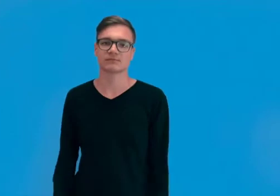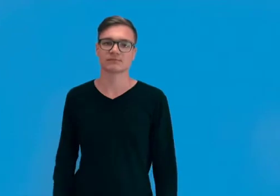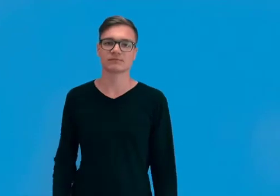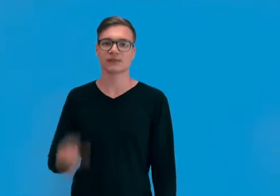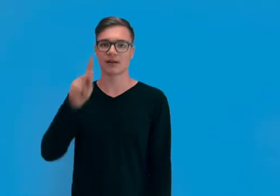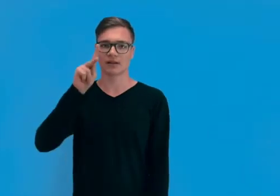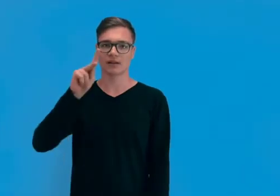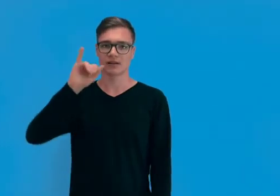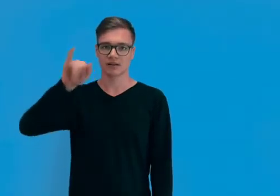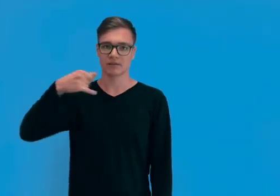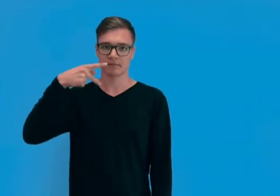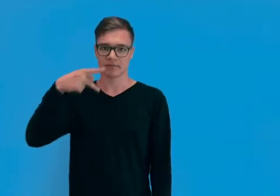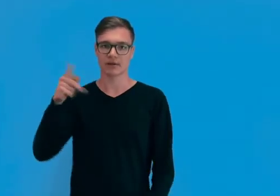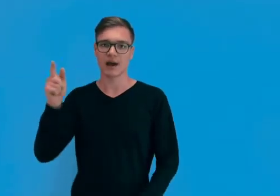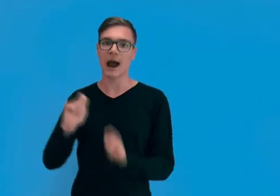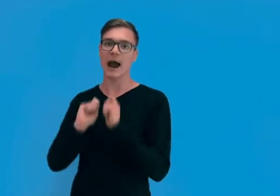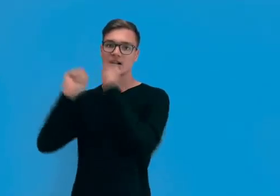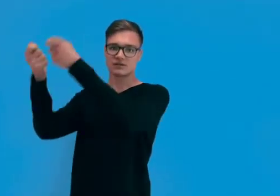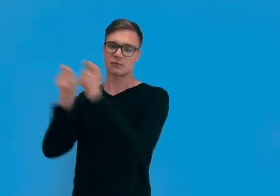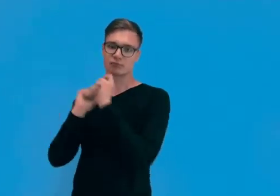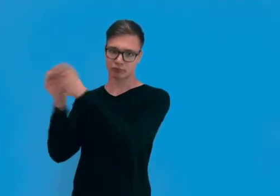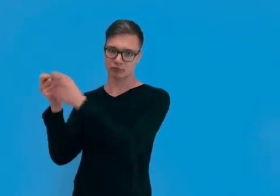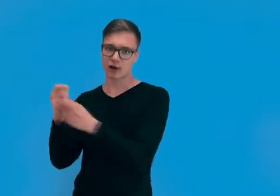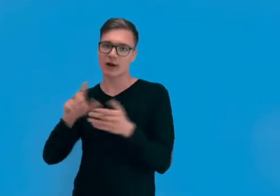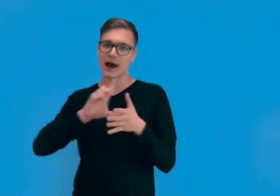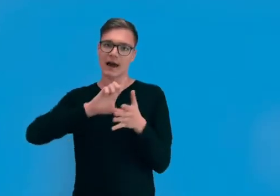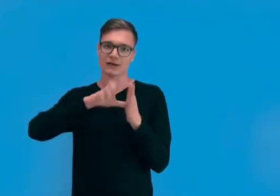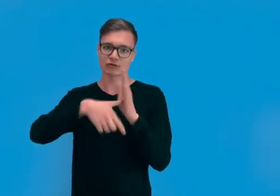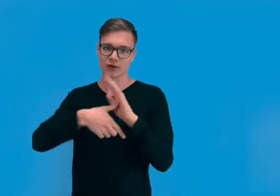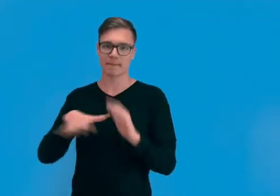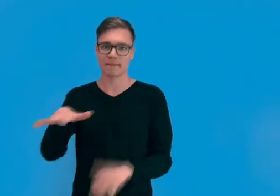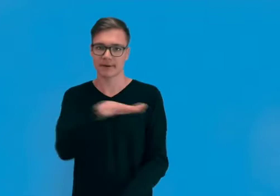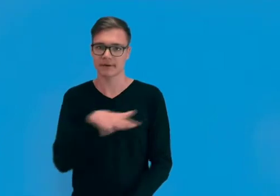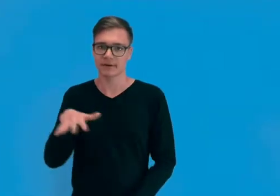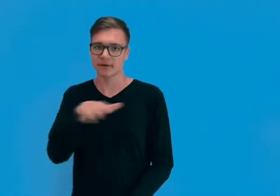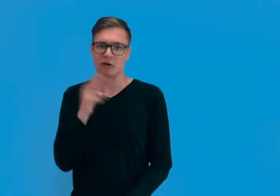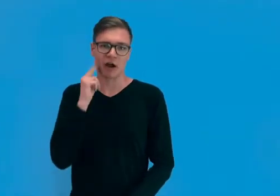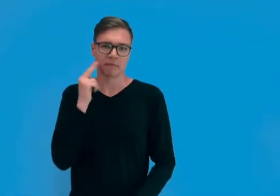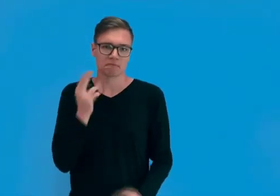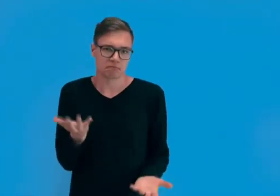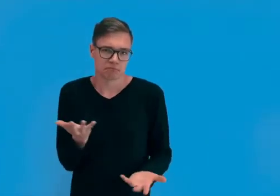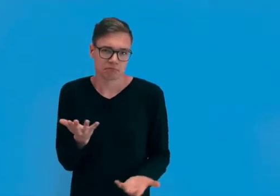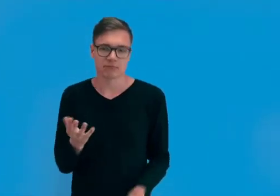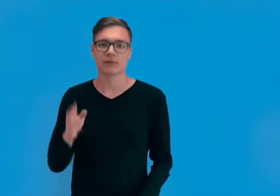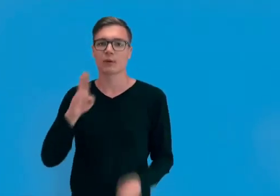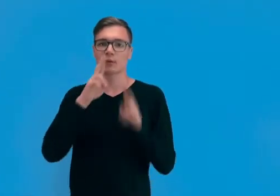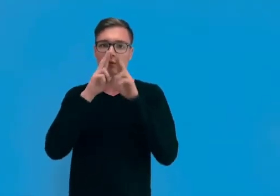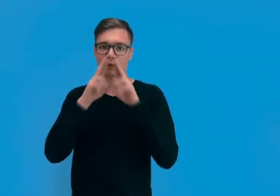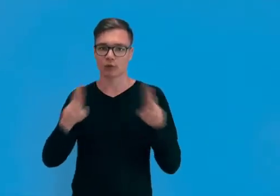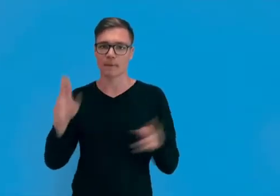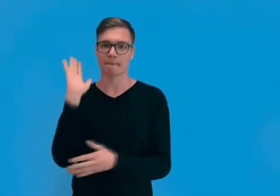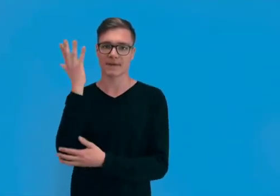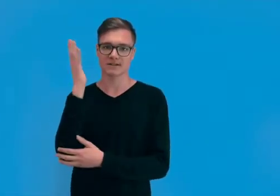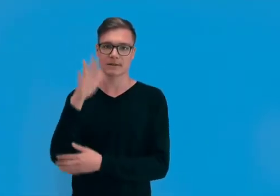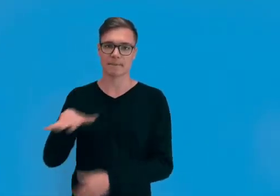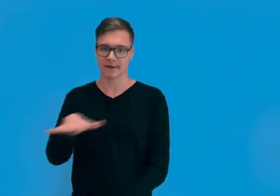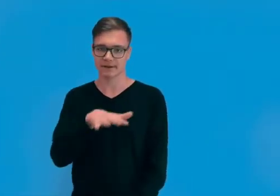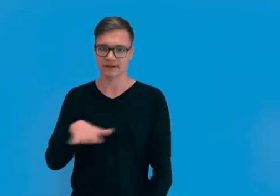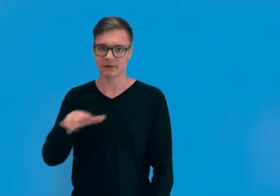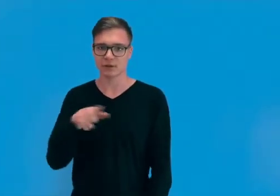The KJP made the proposal to establish a new youth recreation center